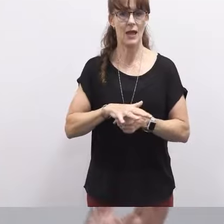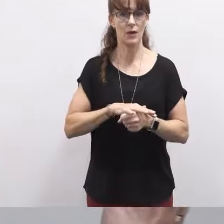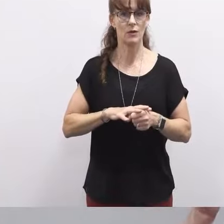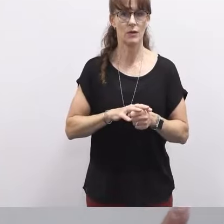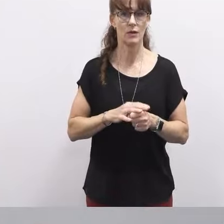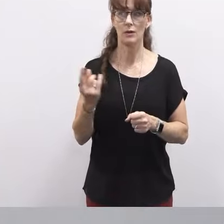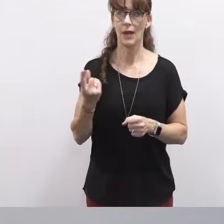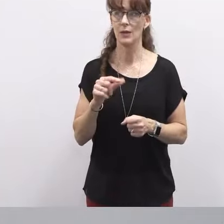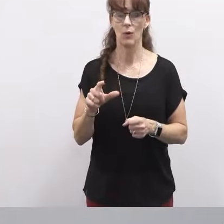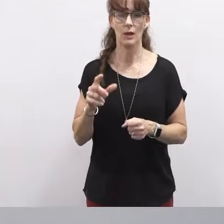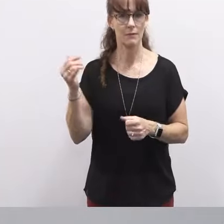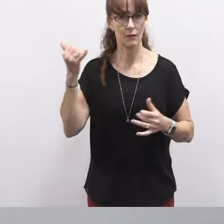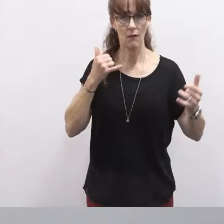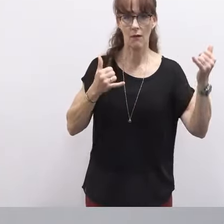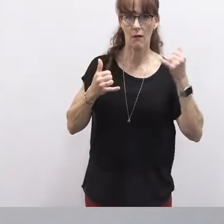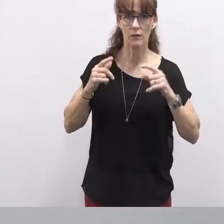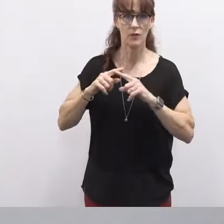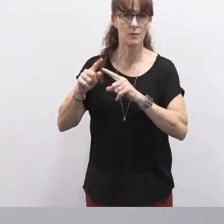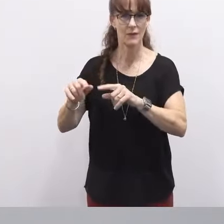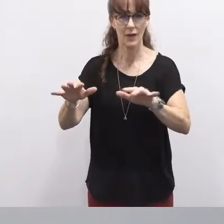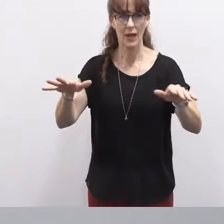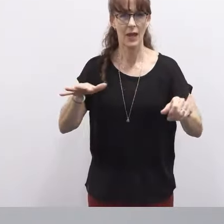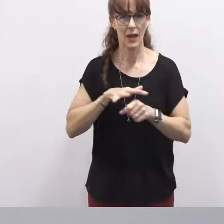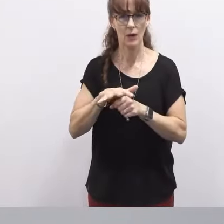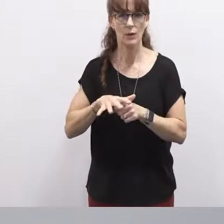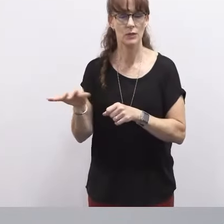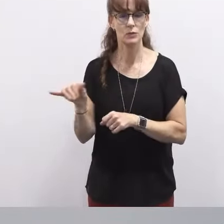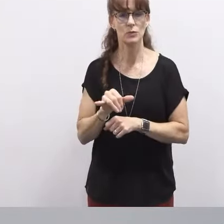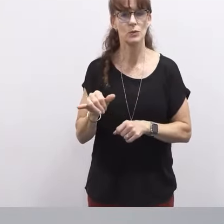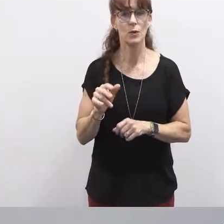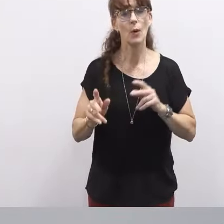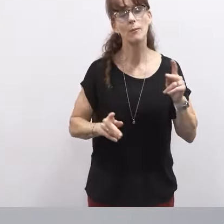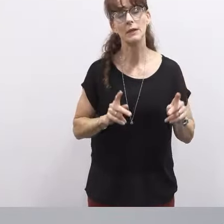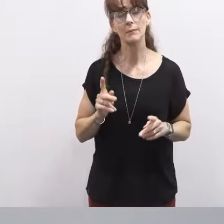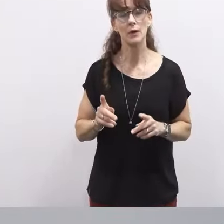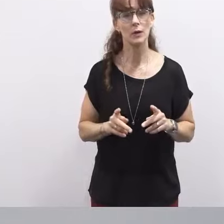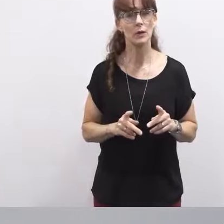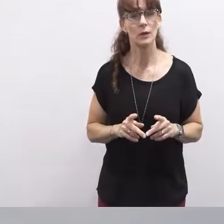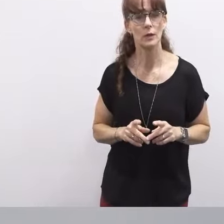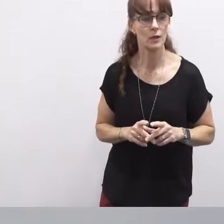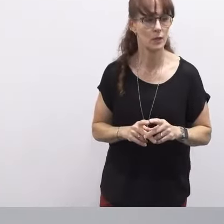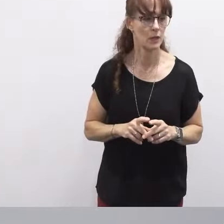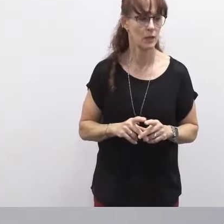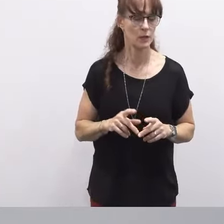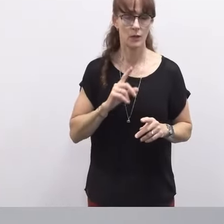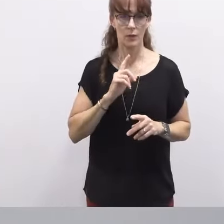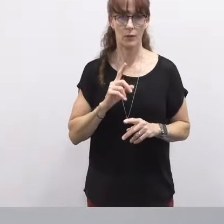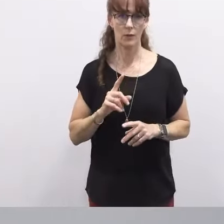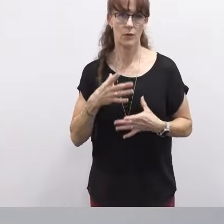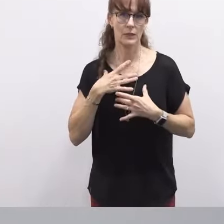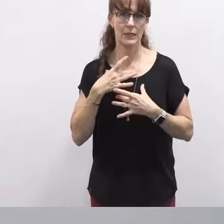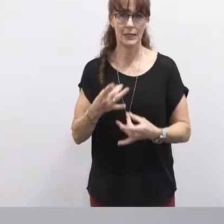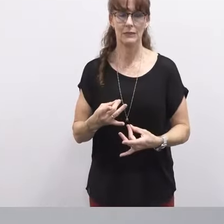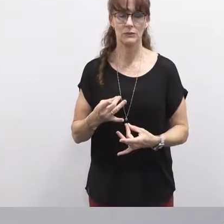and I've gotten calls from other areas as well, but people who are interested in redistricting